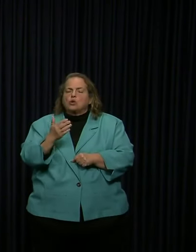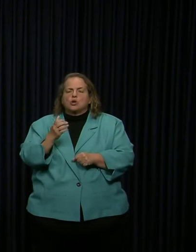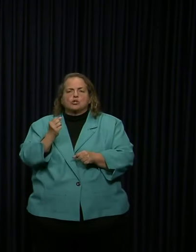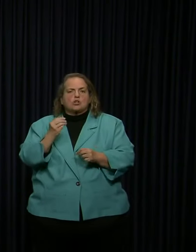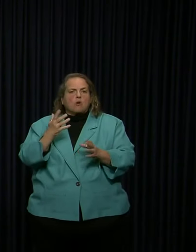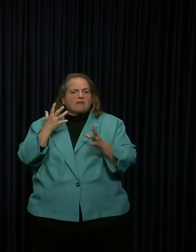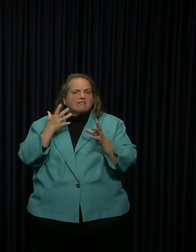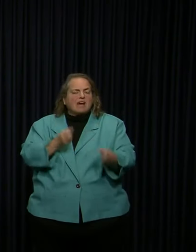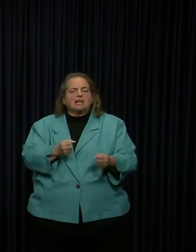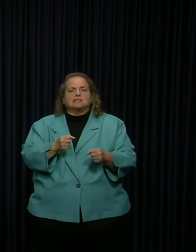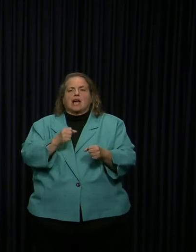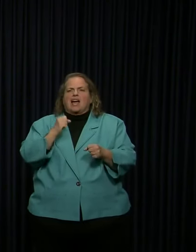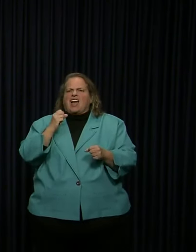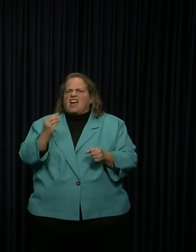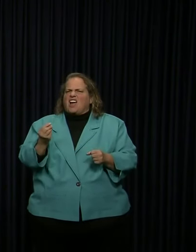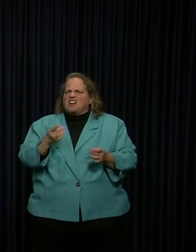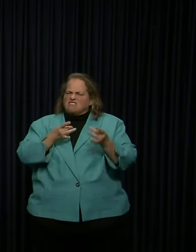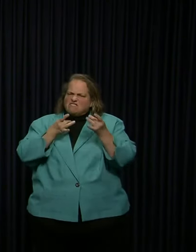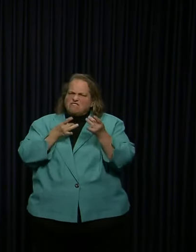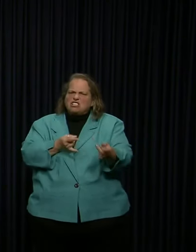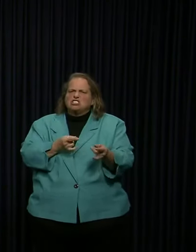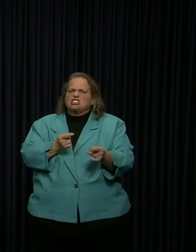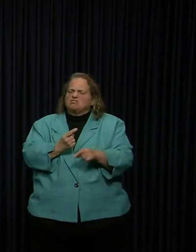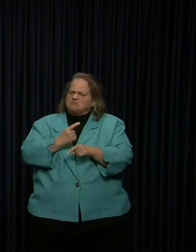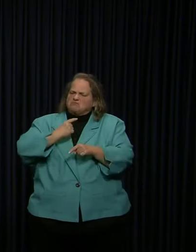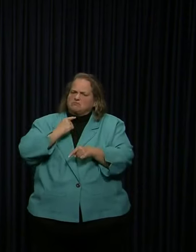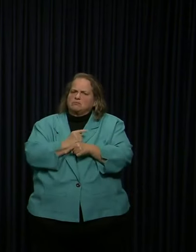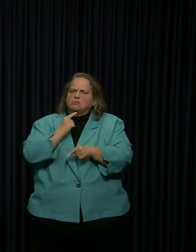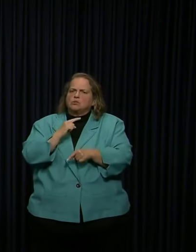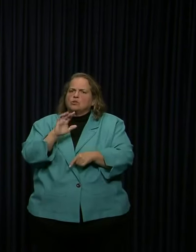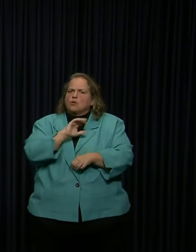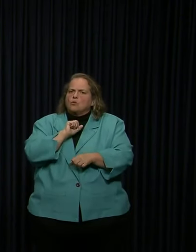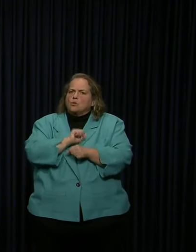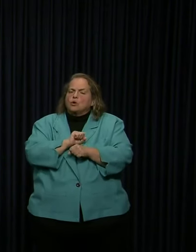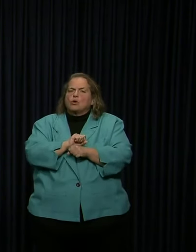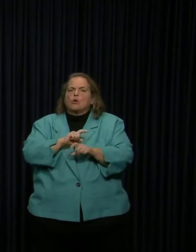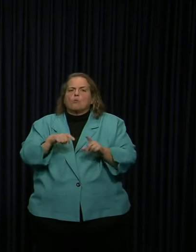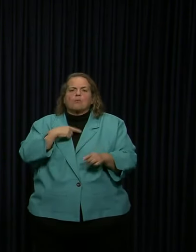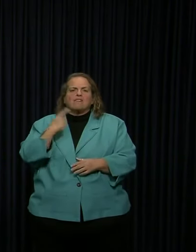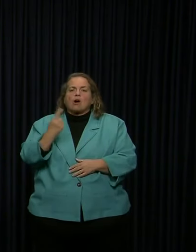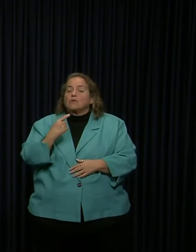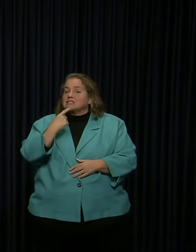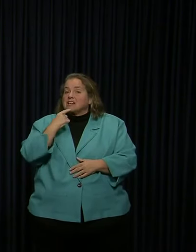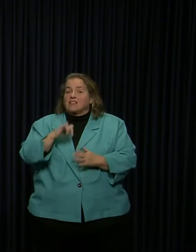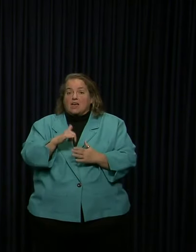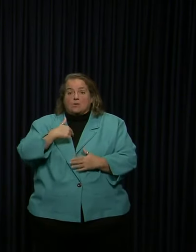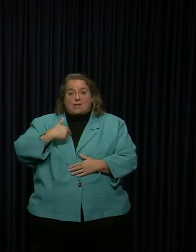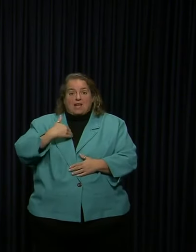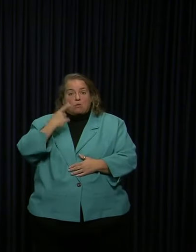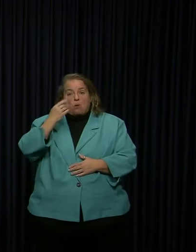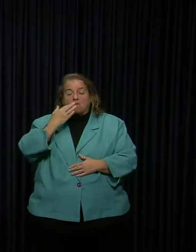DONATIONS, SIGNIFICANT ONES OVER THE LAST COUPLE DAYS THAT ARE GOING TO VERY MUCH CHANGE OUR NUMBERS.